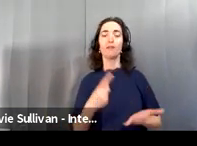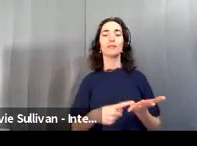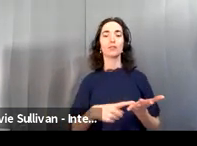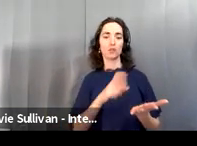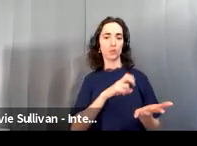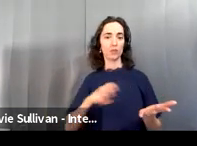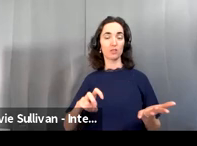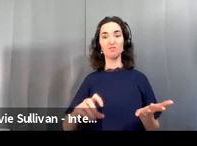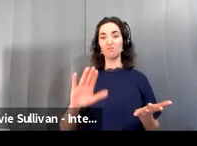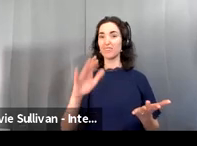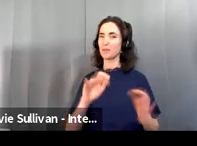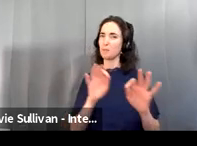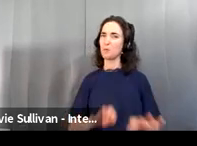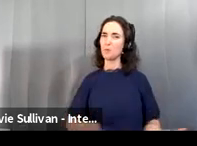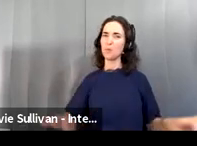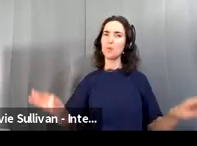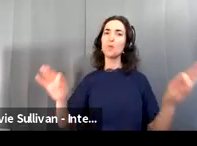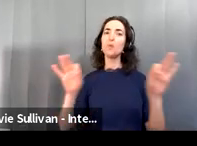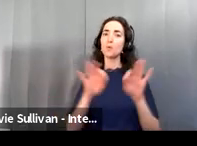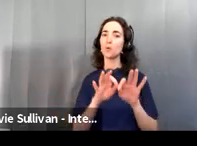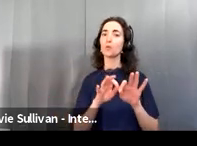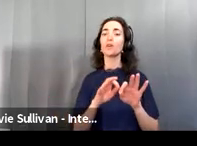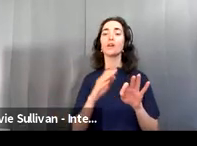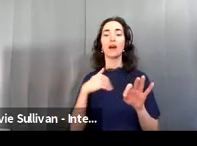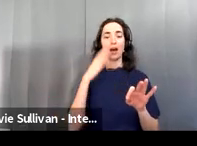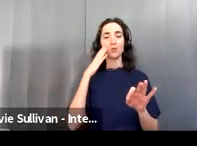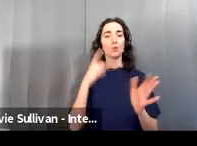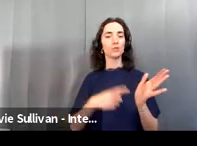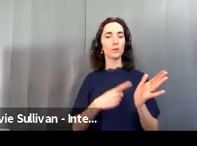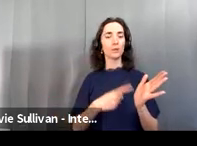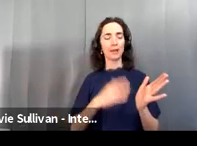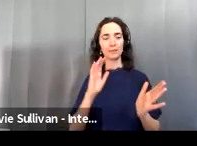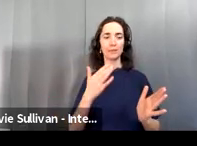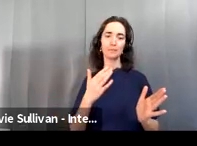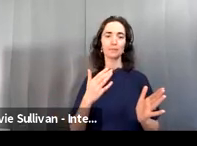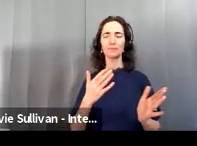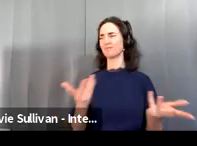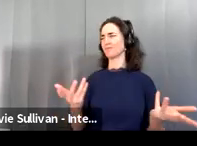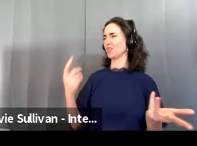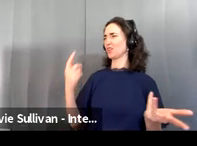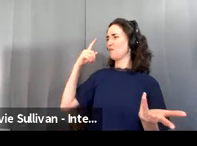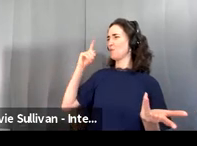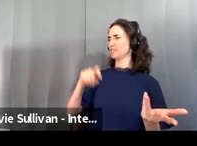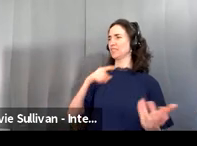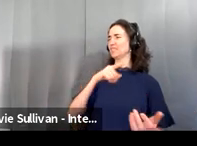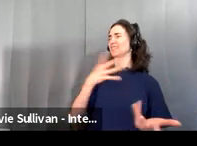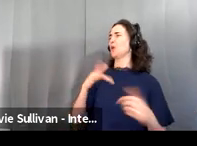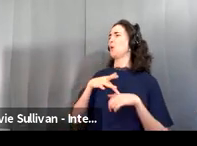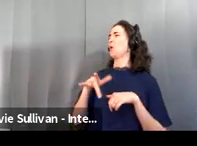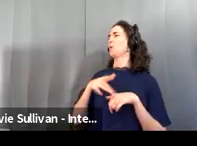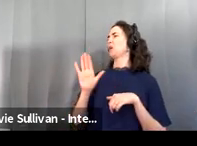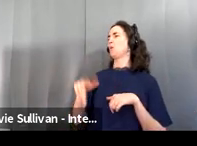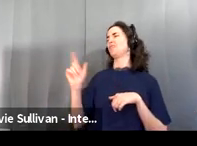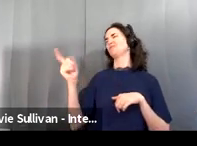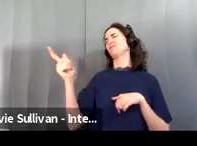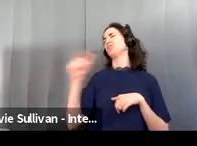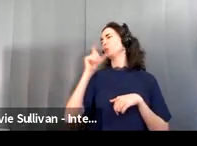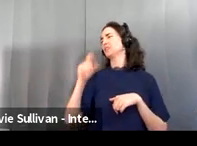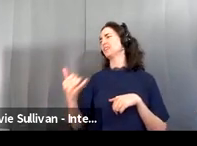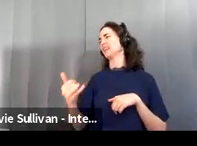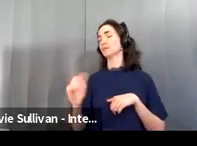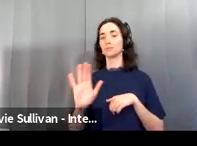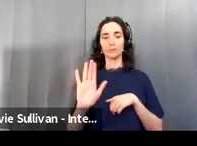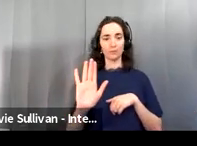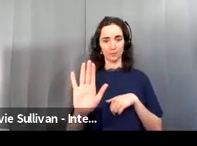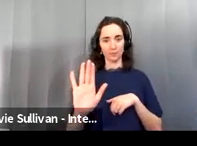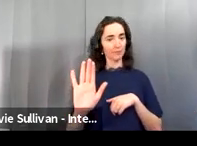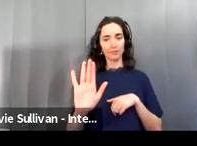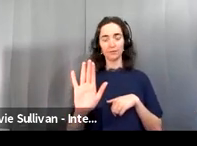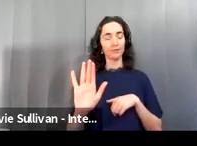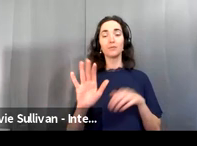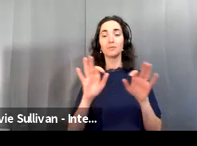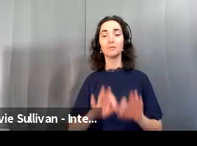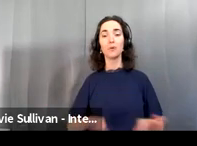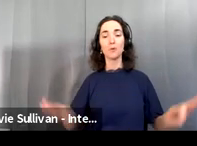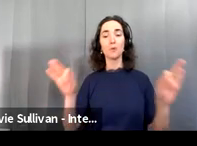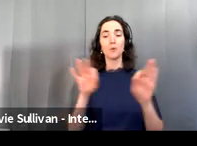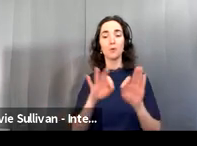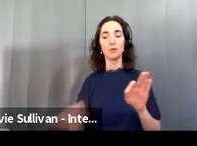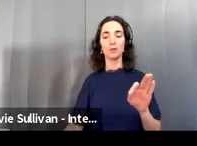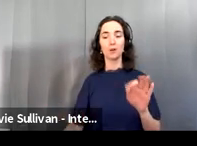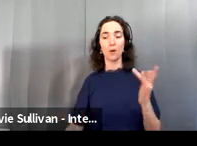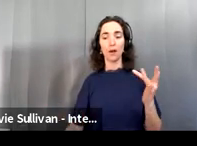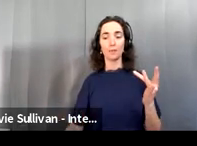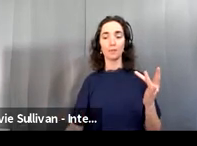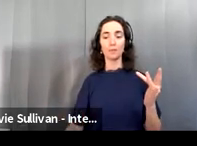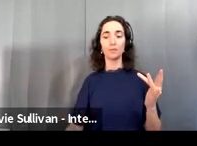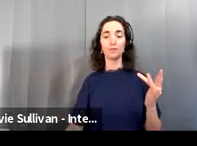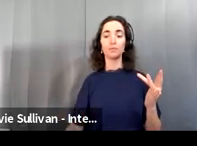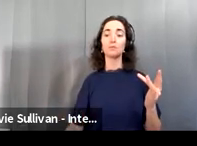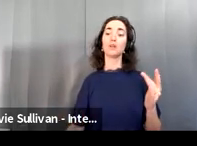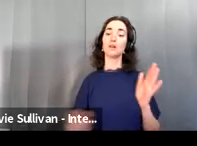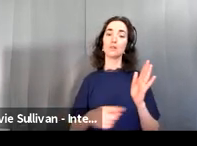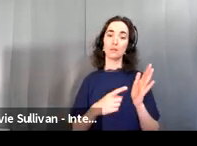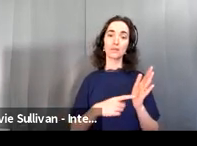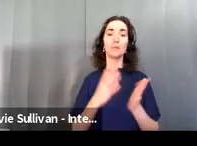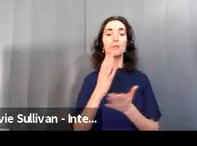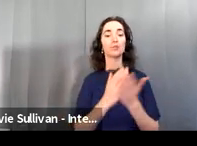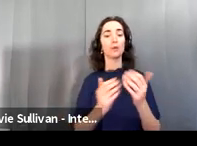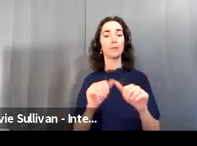This is very important, because I know sometimes it might seem like oh well you know what is the need for this it's still early, we don't need to do all of this now, but it is it is very important because sometimes there is some agencies out there that